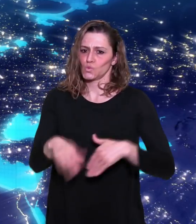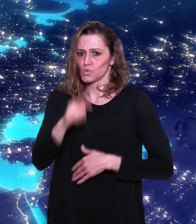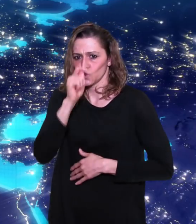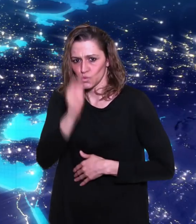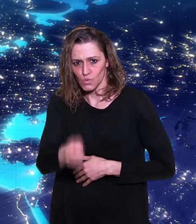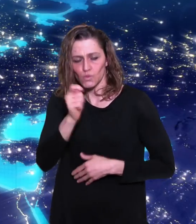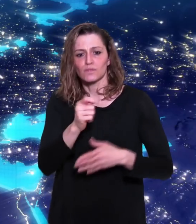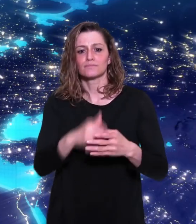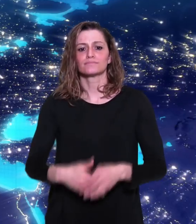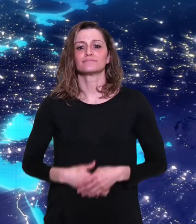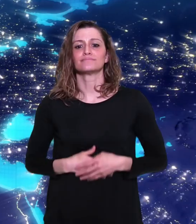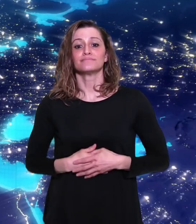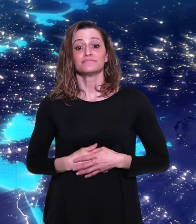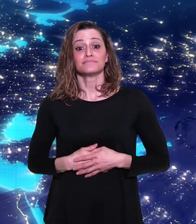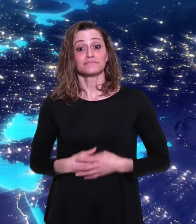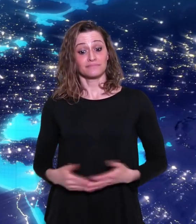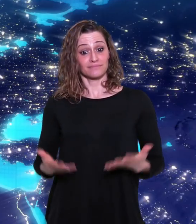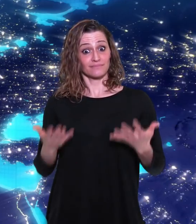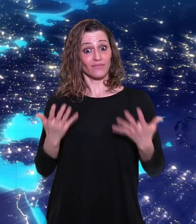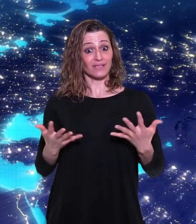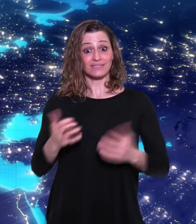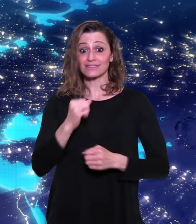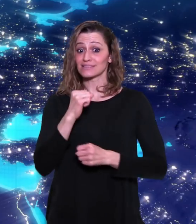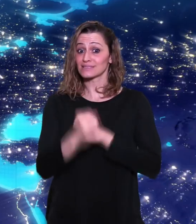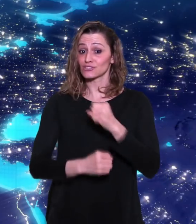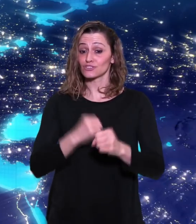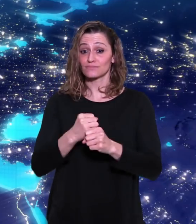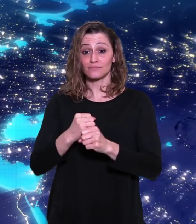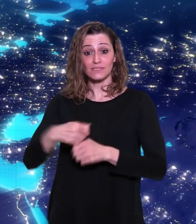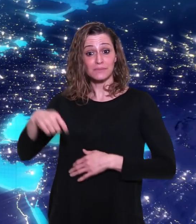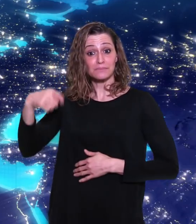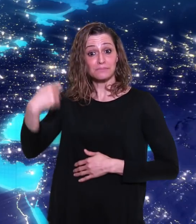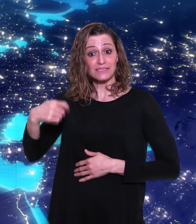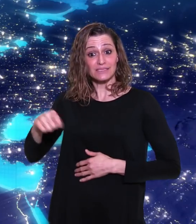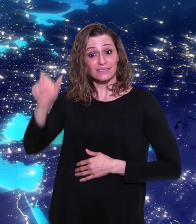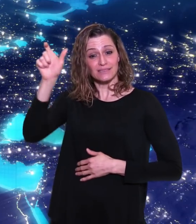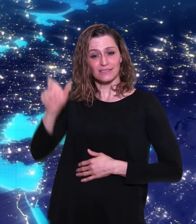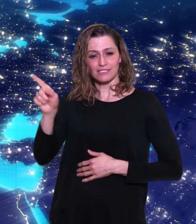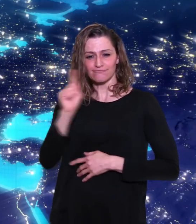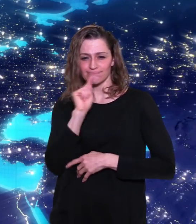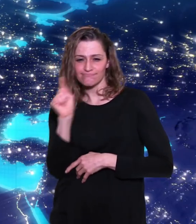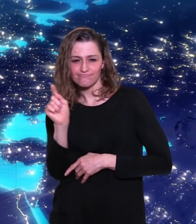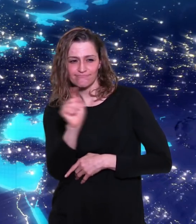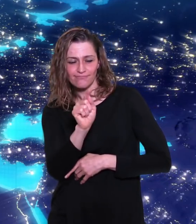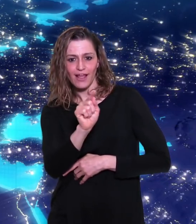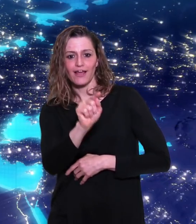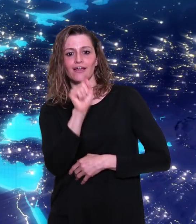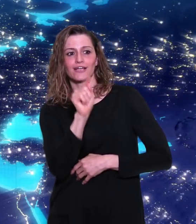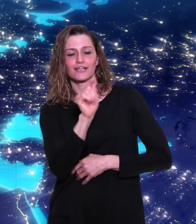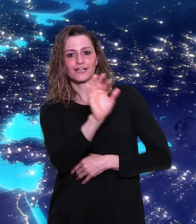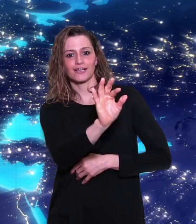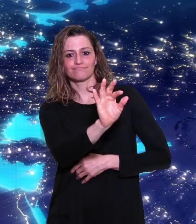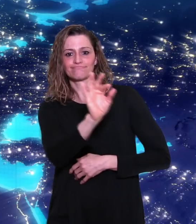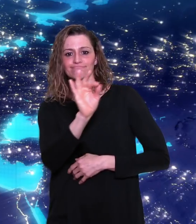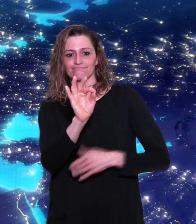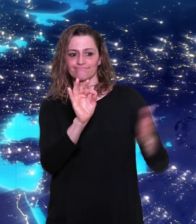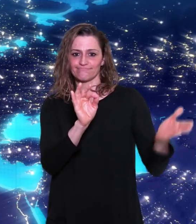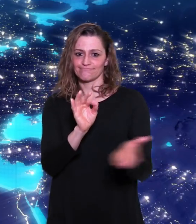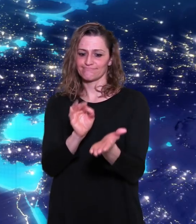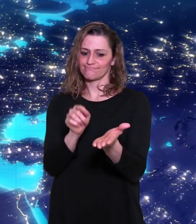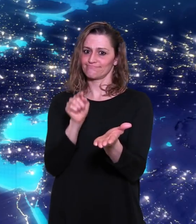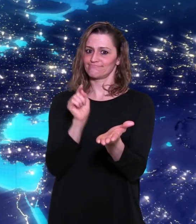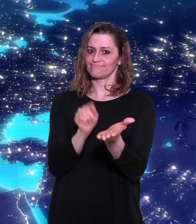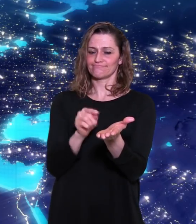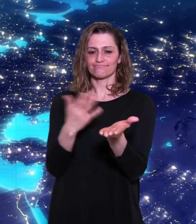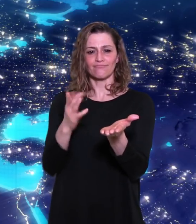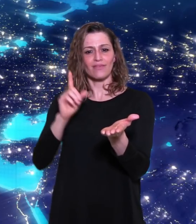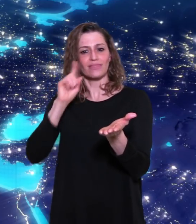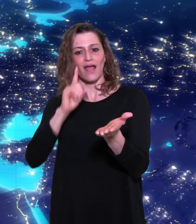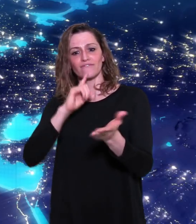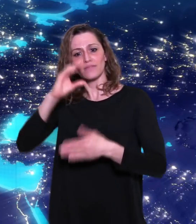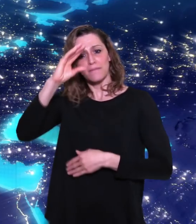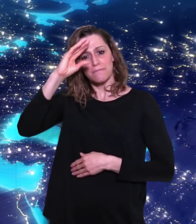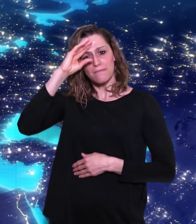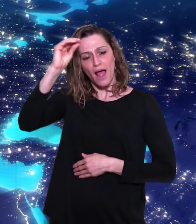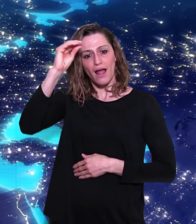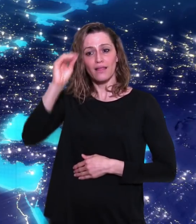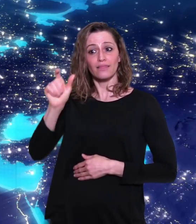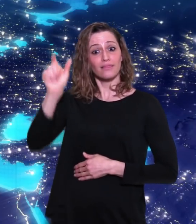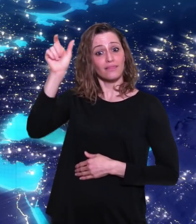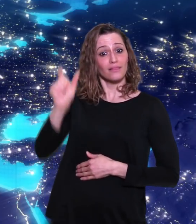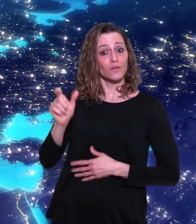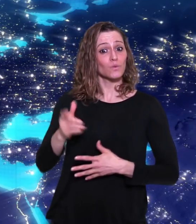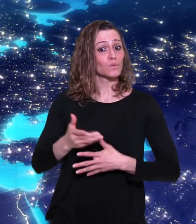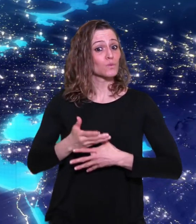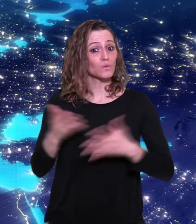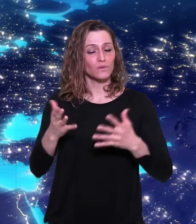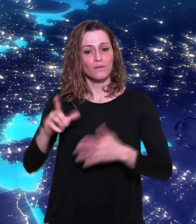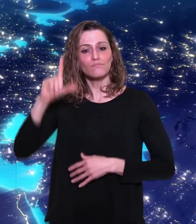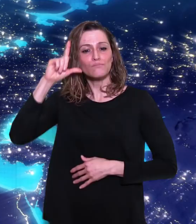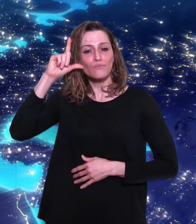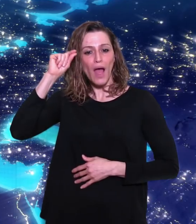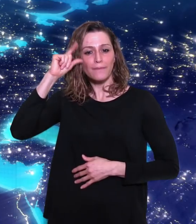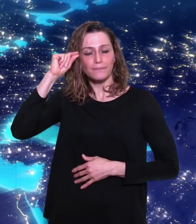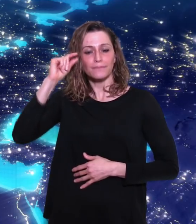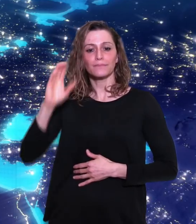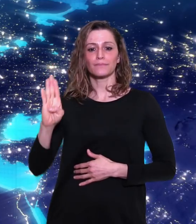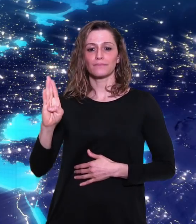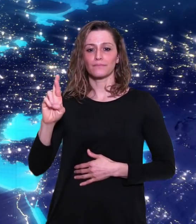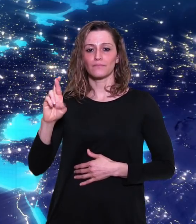recognized and selected a Deaf man for this honor! His name is